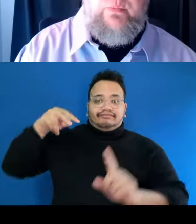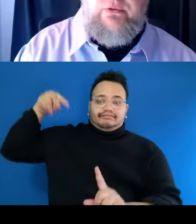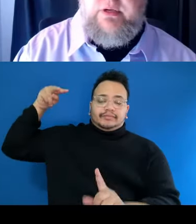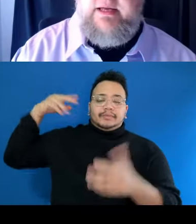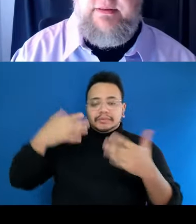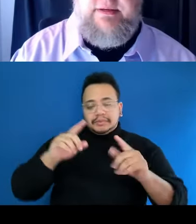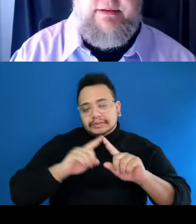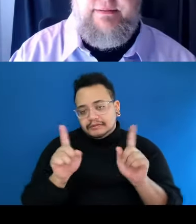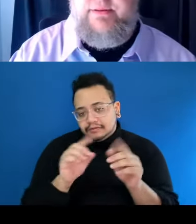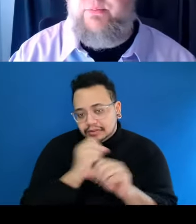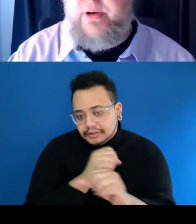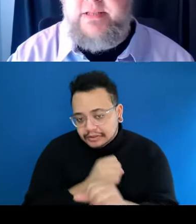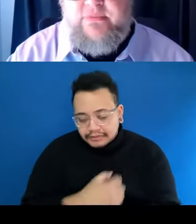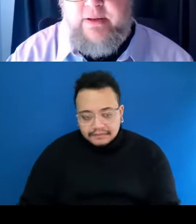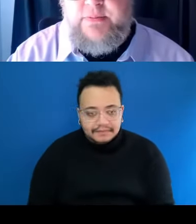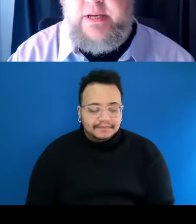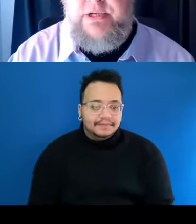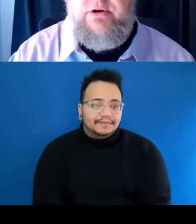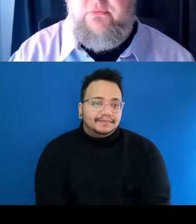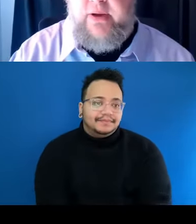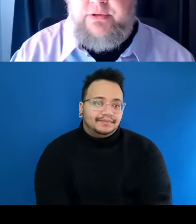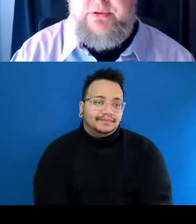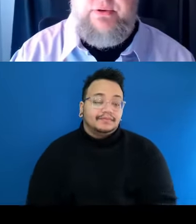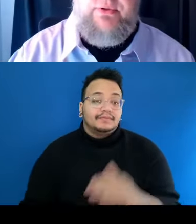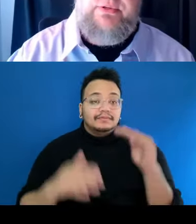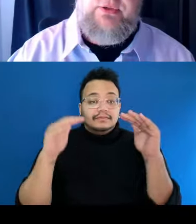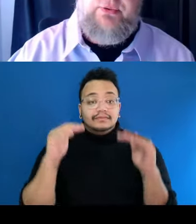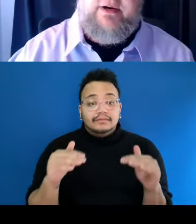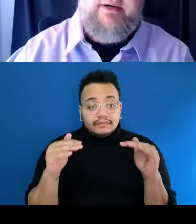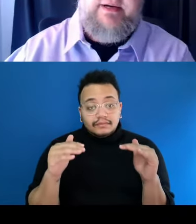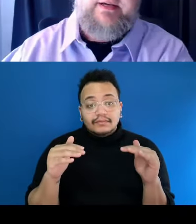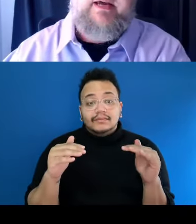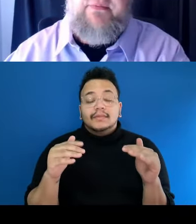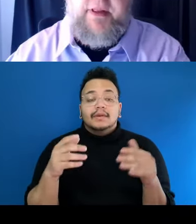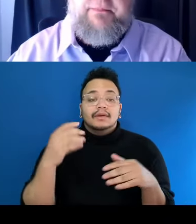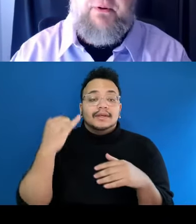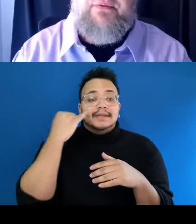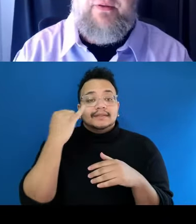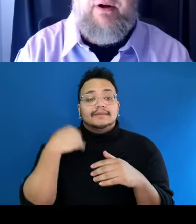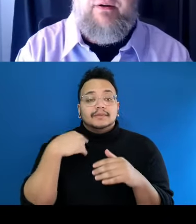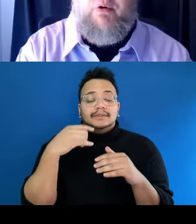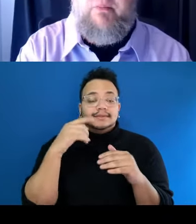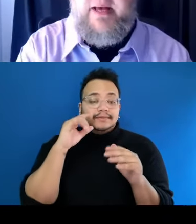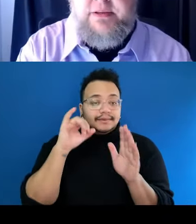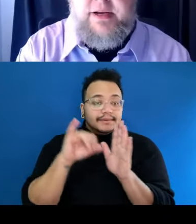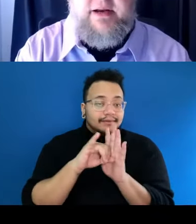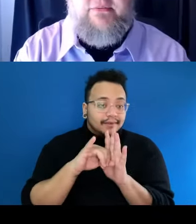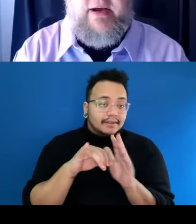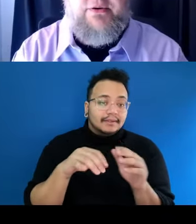When we look at the rates of violence by gender vectors, so those who are assigned female at birth and are more masculine identified